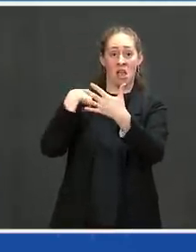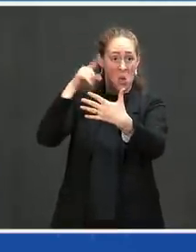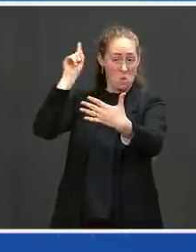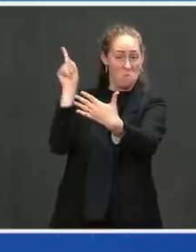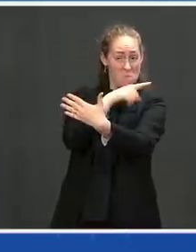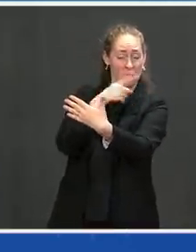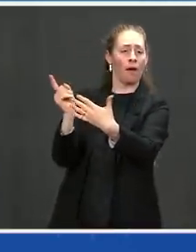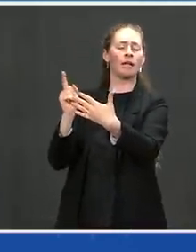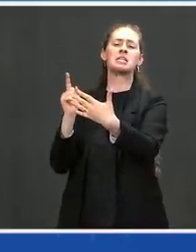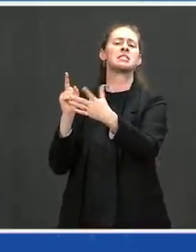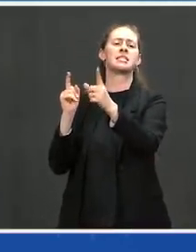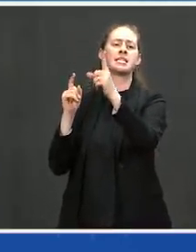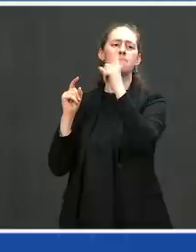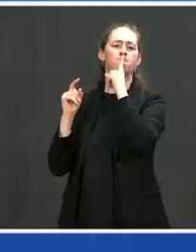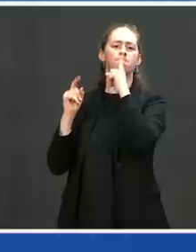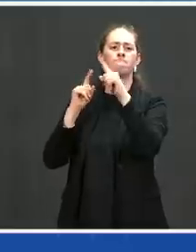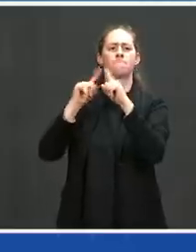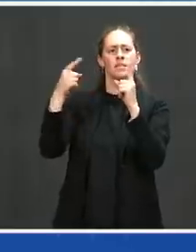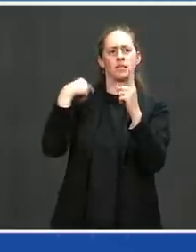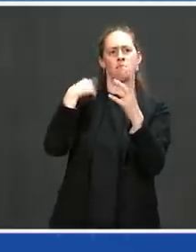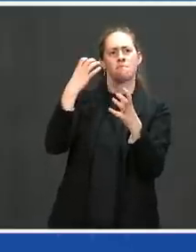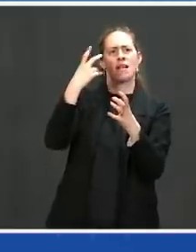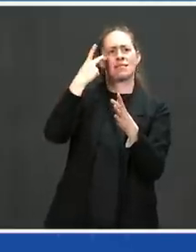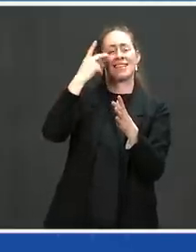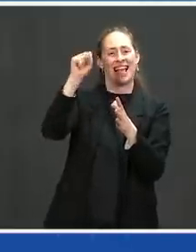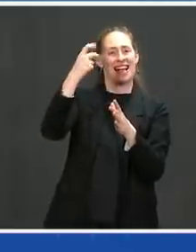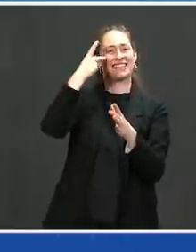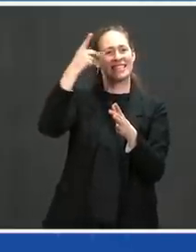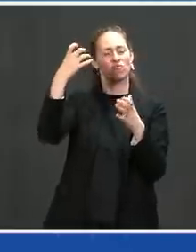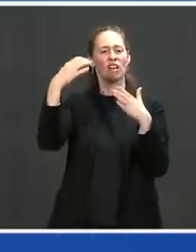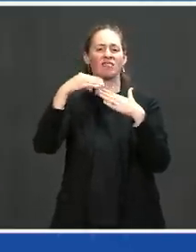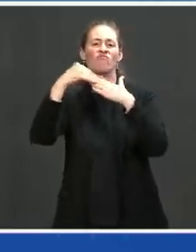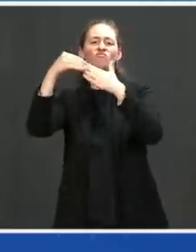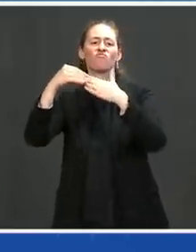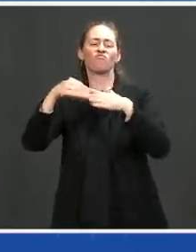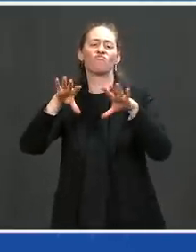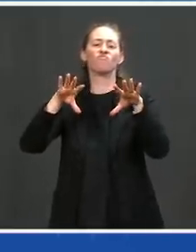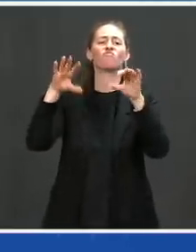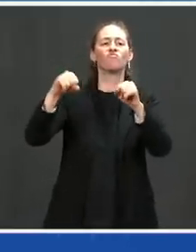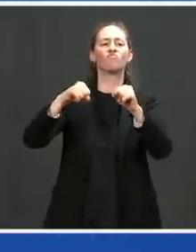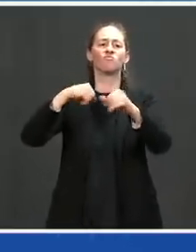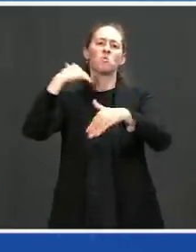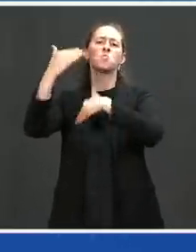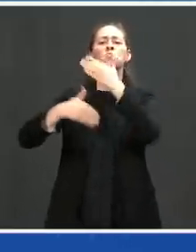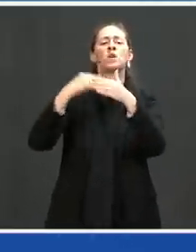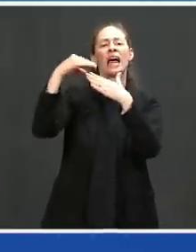to become the leading country in the world, the wealthiest country in the world, and the most powerful country in the world.